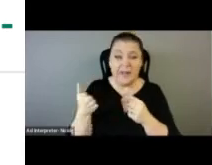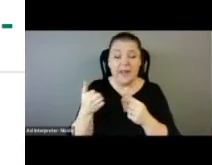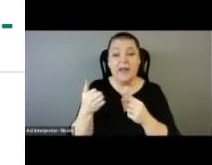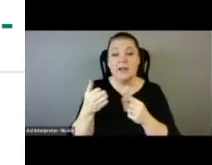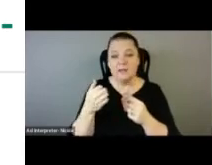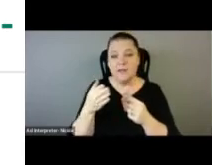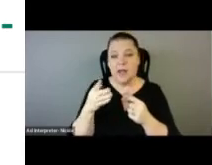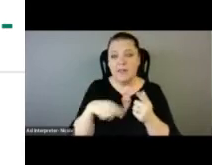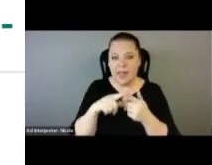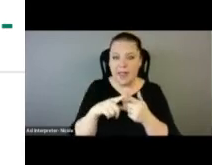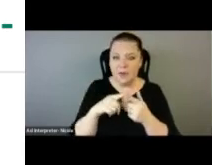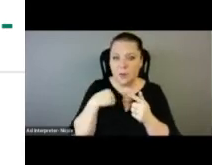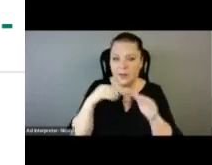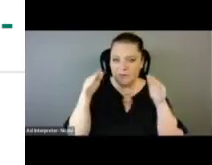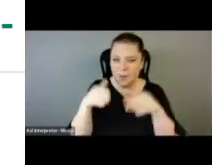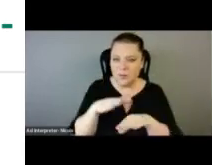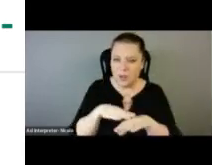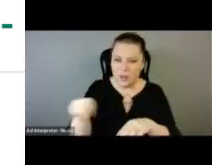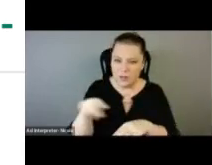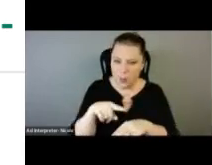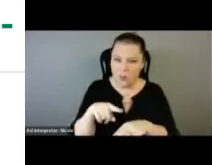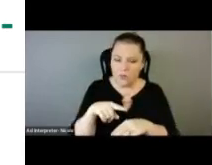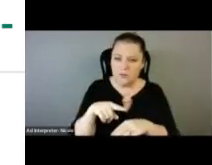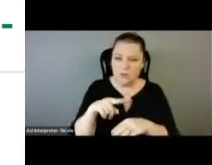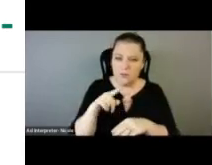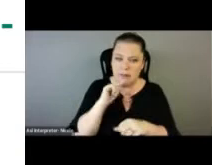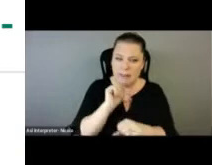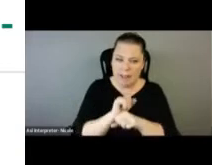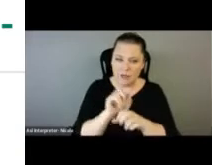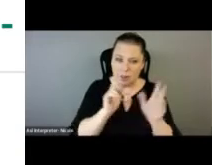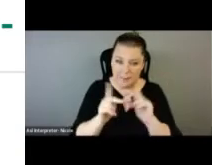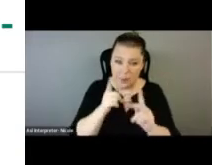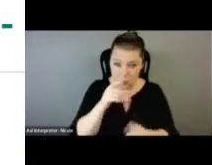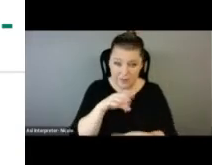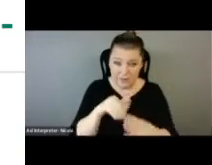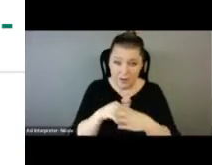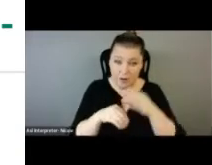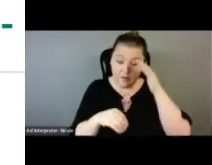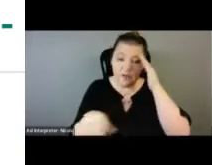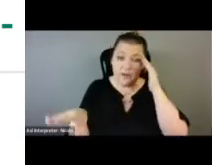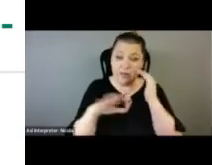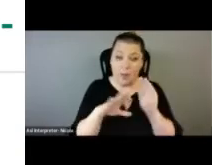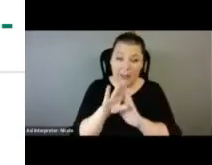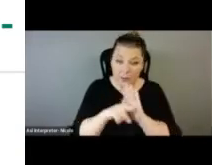those. We can look at the actual people look at their demographics, look what counties